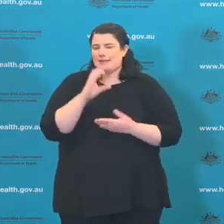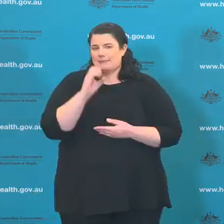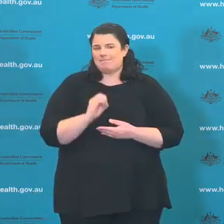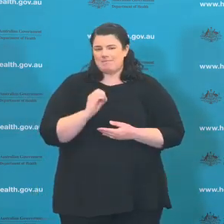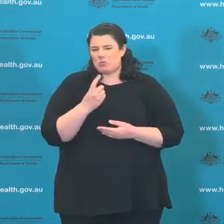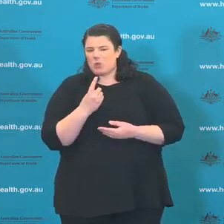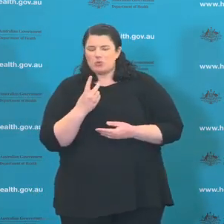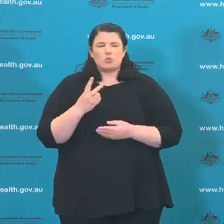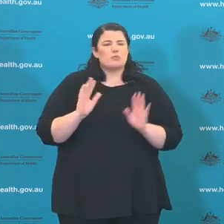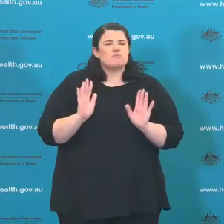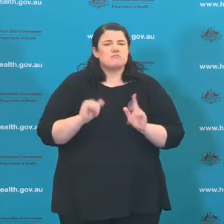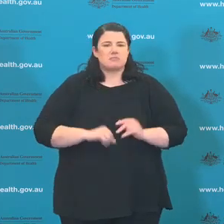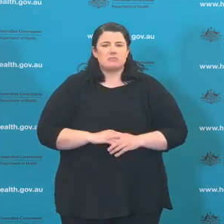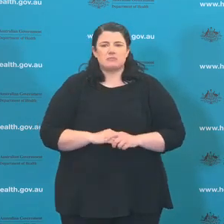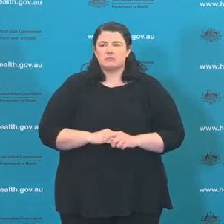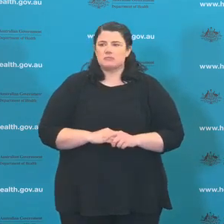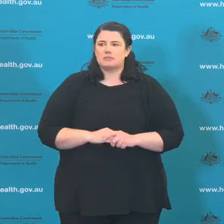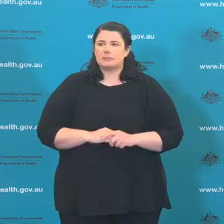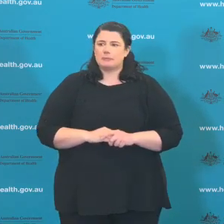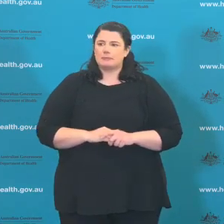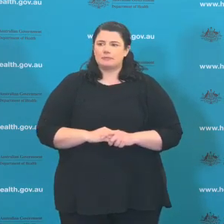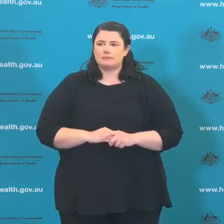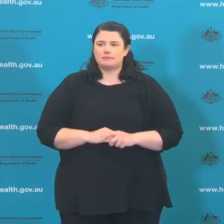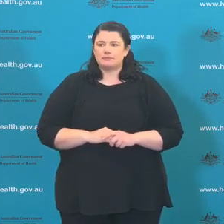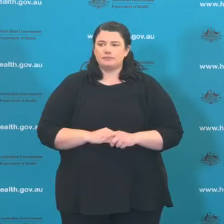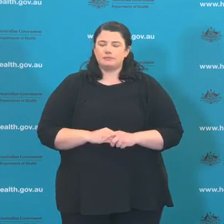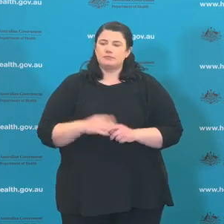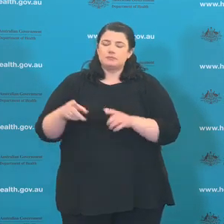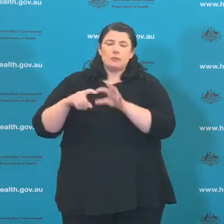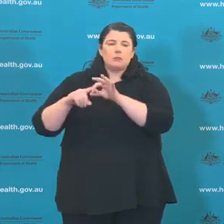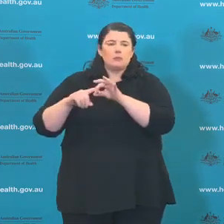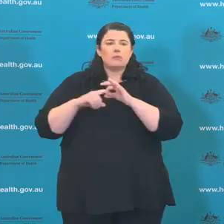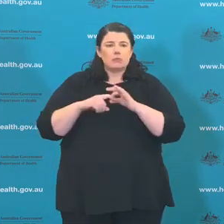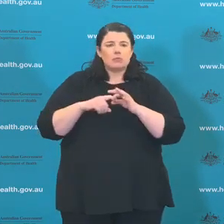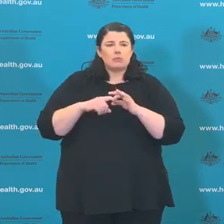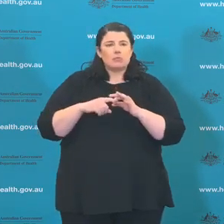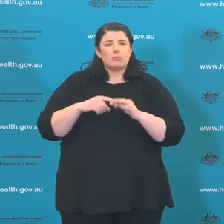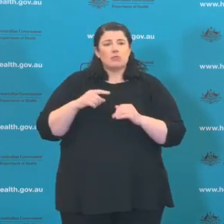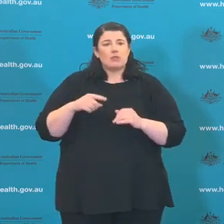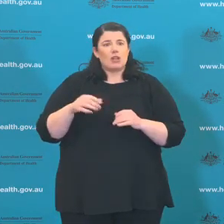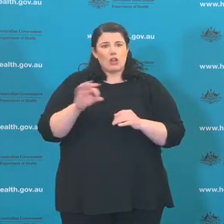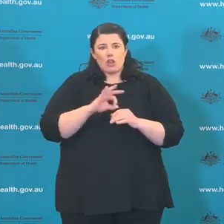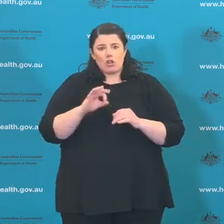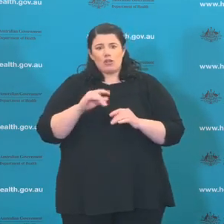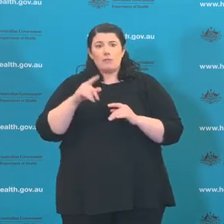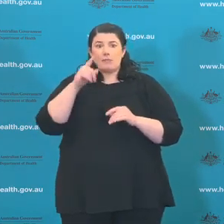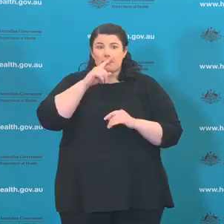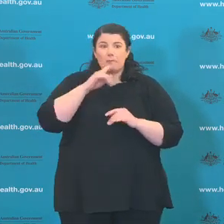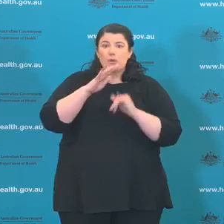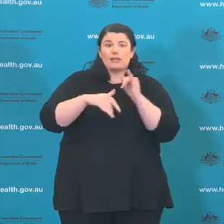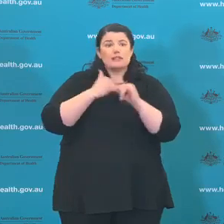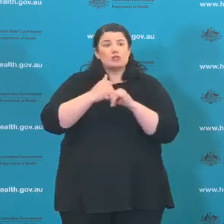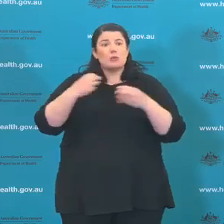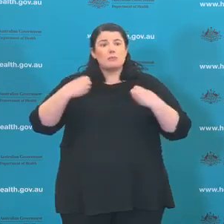that there haven't been any strong plans put in place to start relaxing restrictions around international business travel of course we've know a